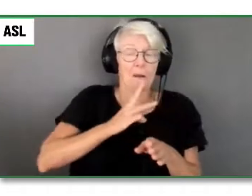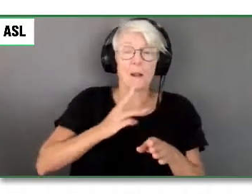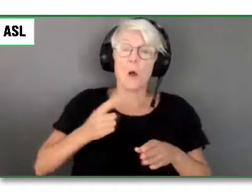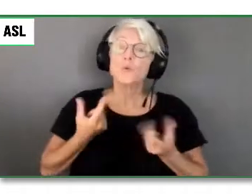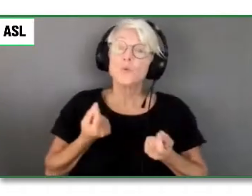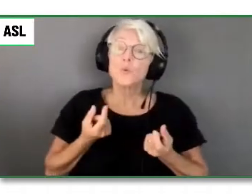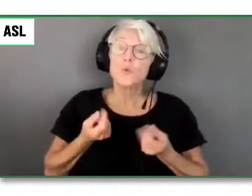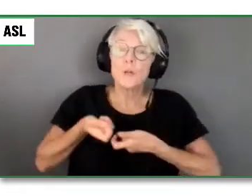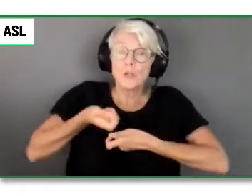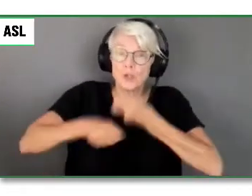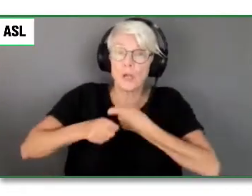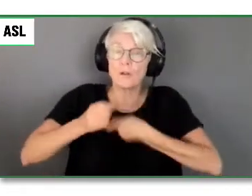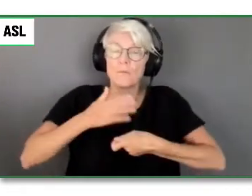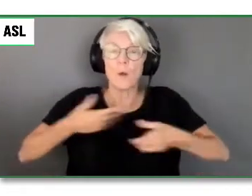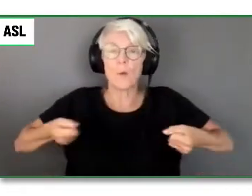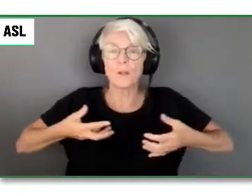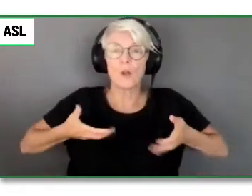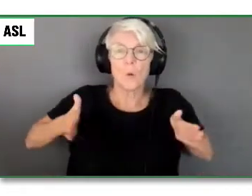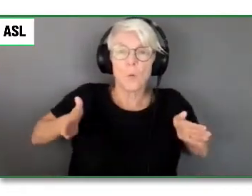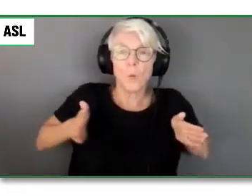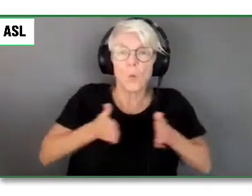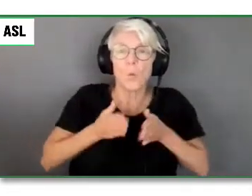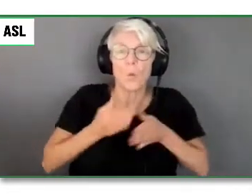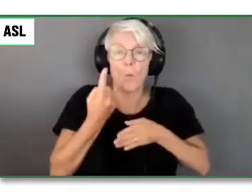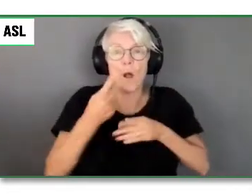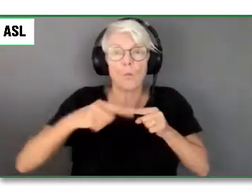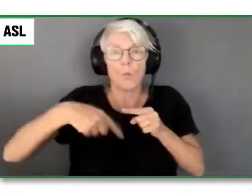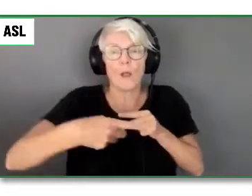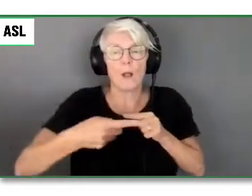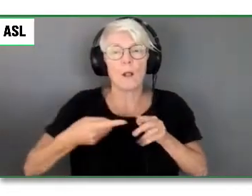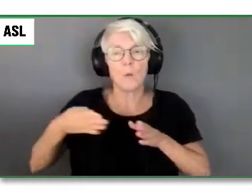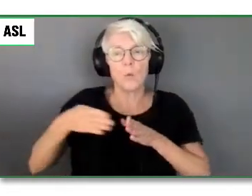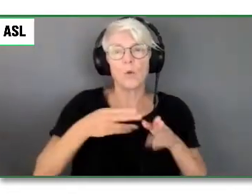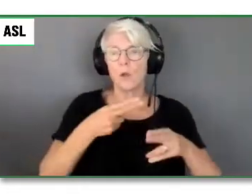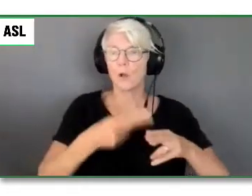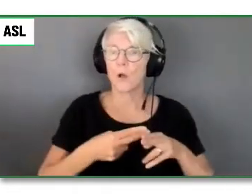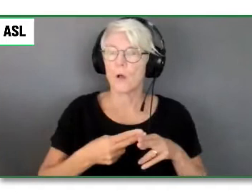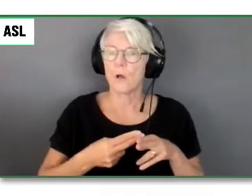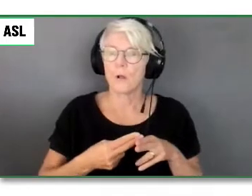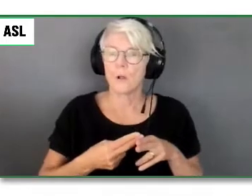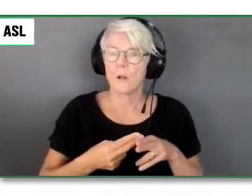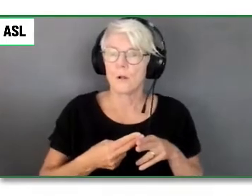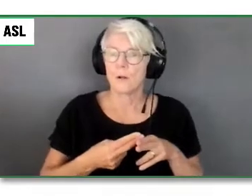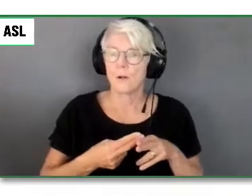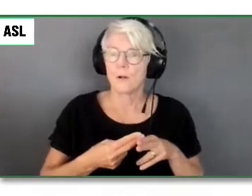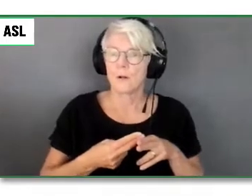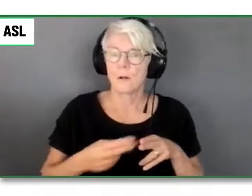wheelchair called a park explorer. I have a friend in the front pulling it